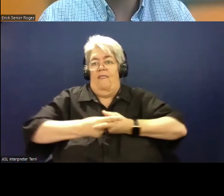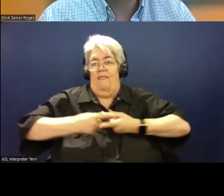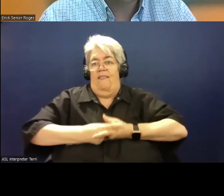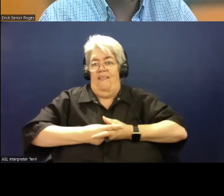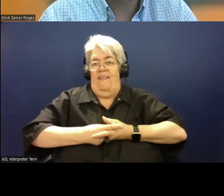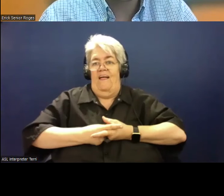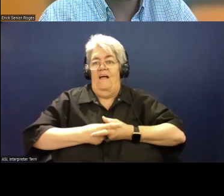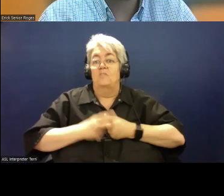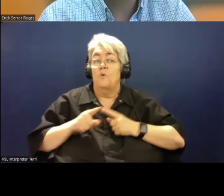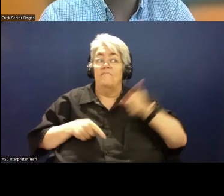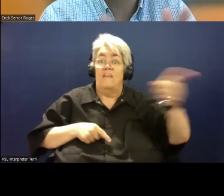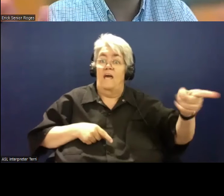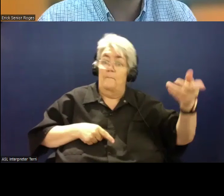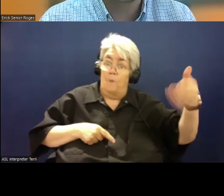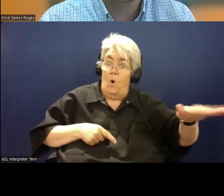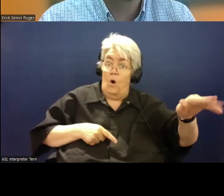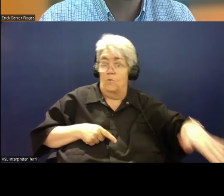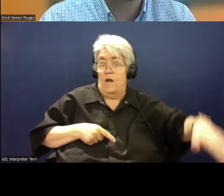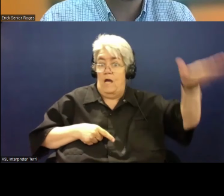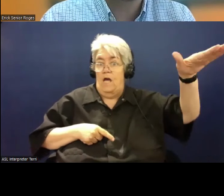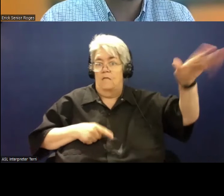THAT IS IMPORTANT. HERE ARE SOME OF